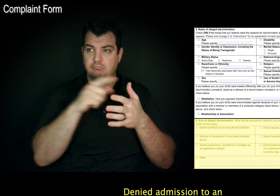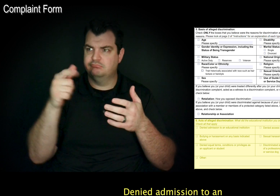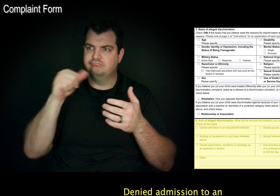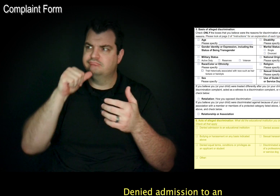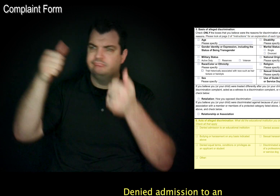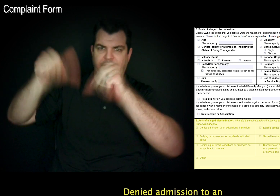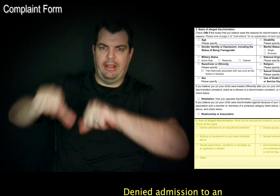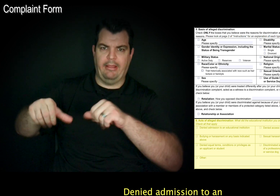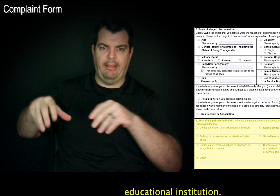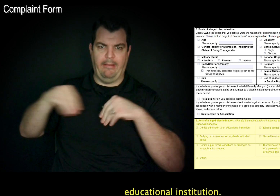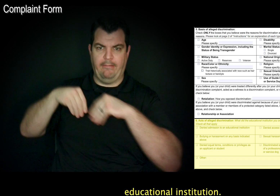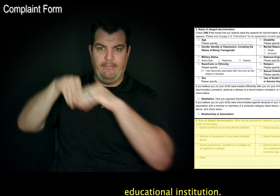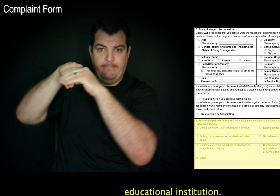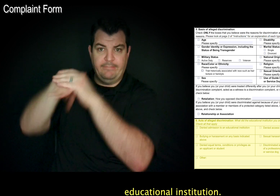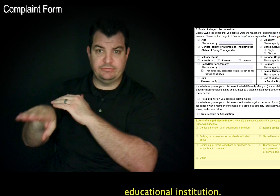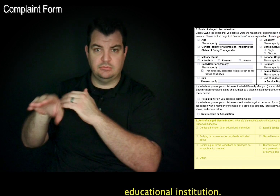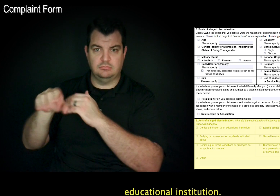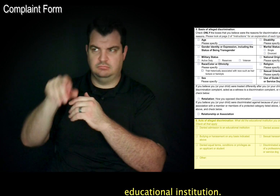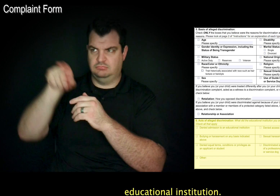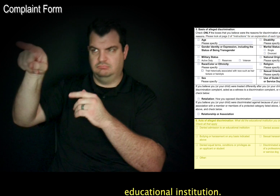Denied admission to an educational institution.